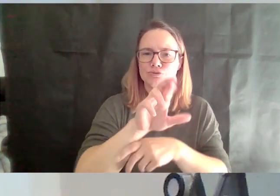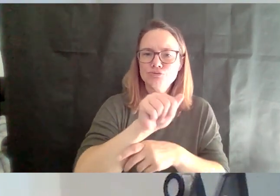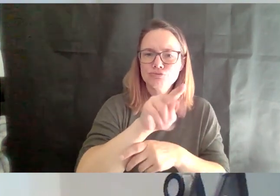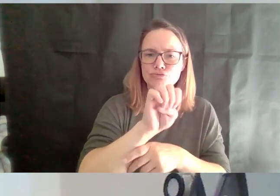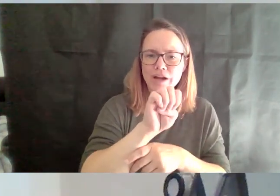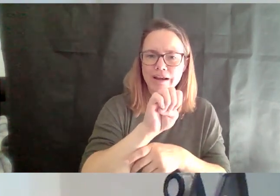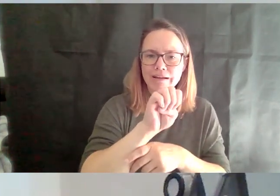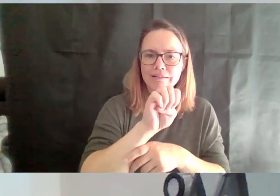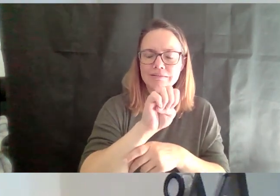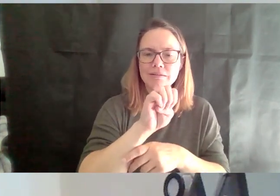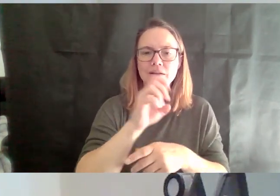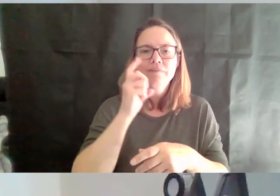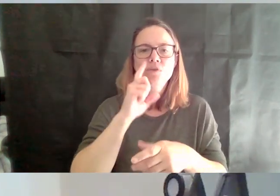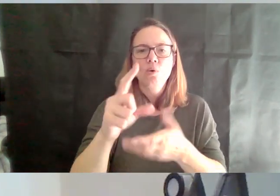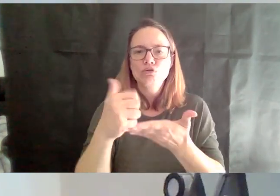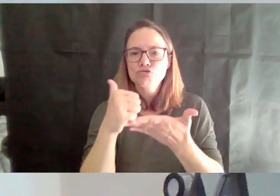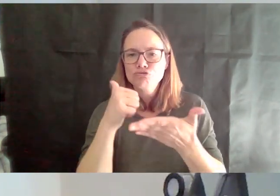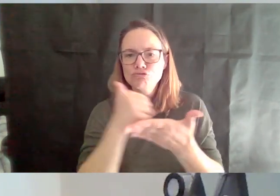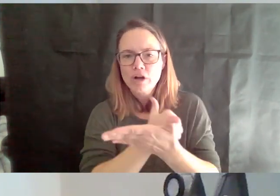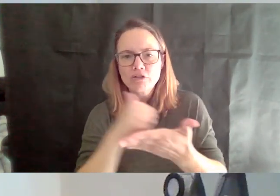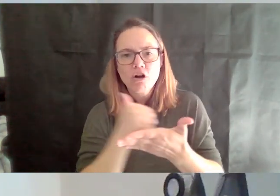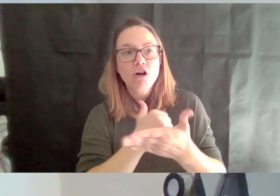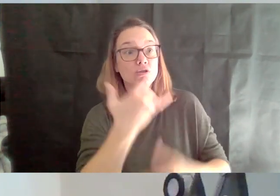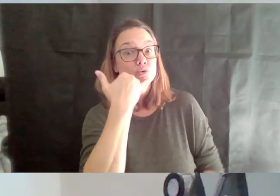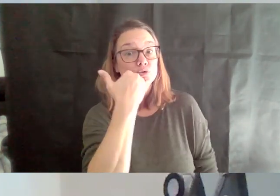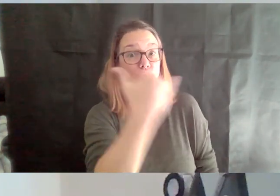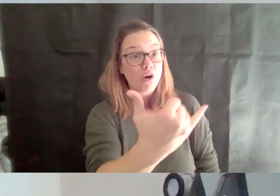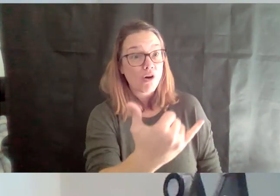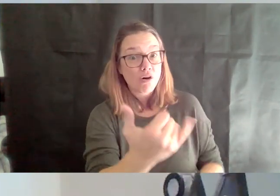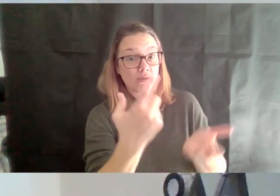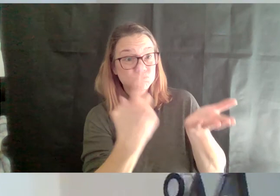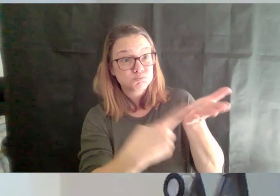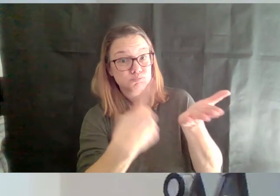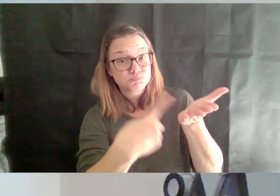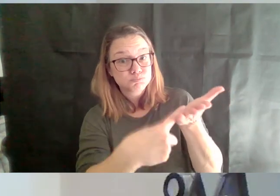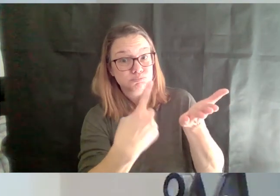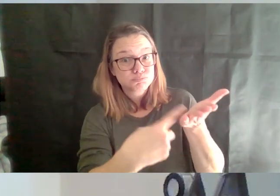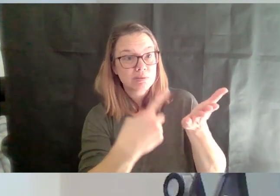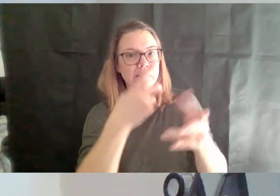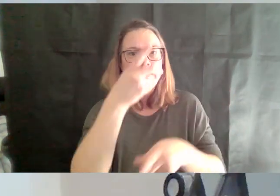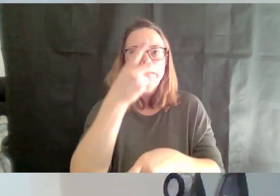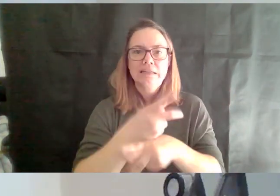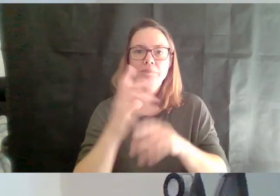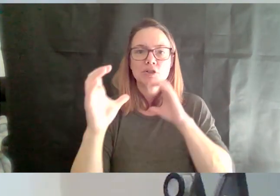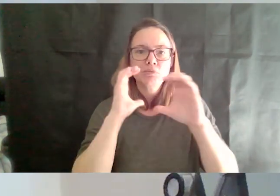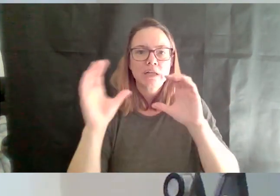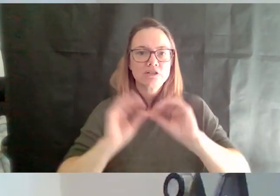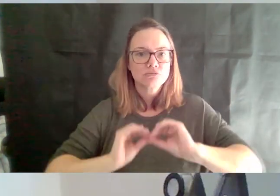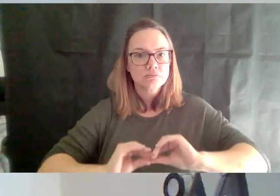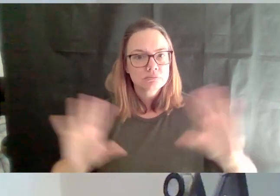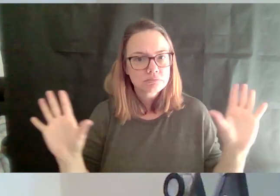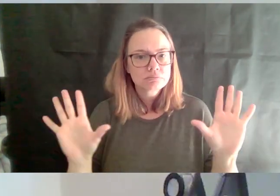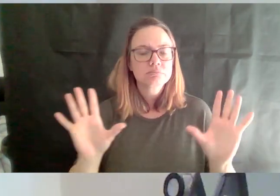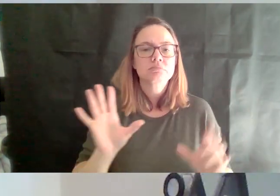by just calling your customer service and talking to them. Keeping communication, whether you have a payee, or whether you're your own payee,